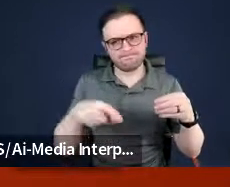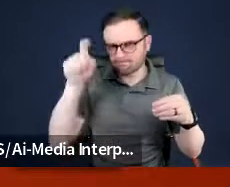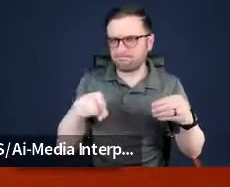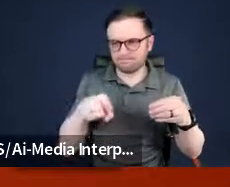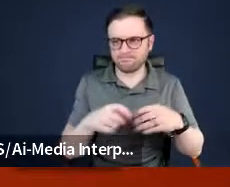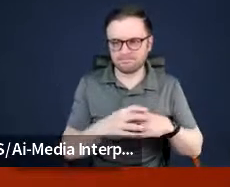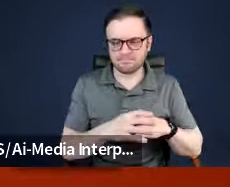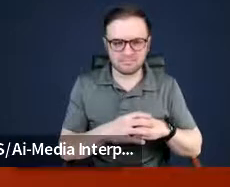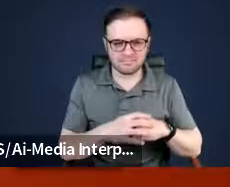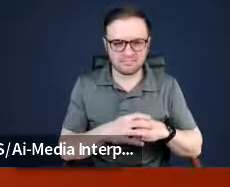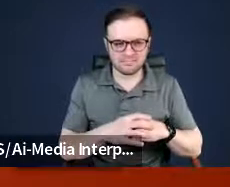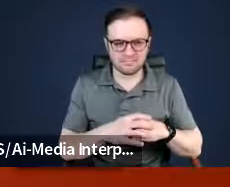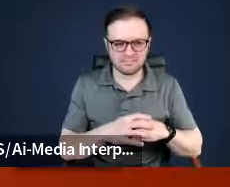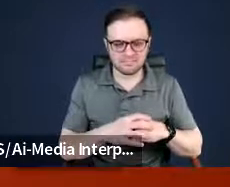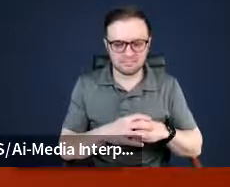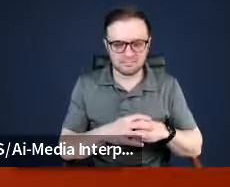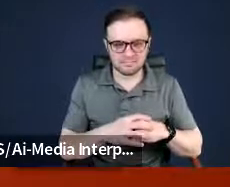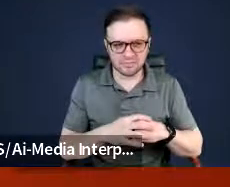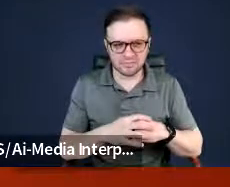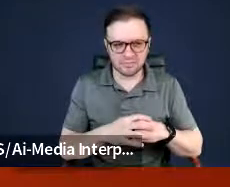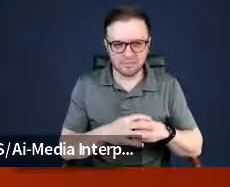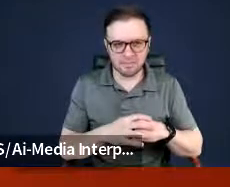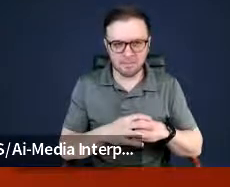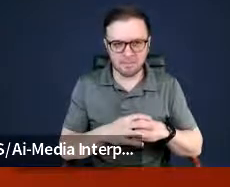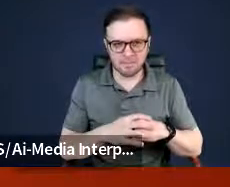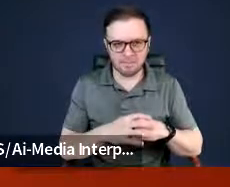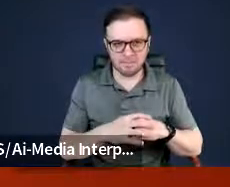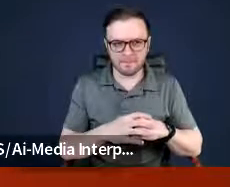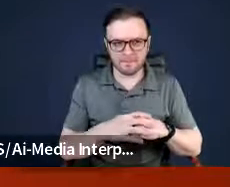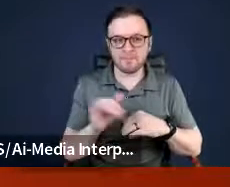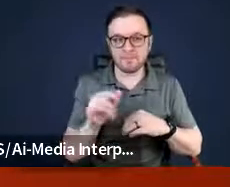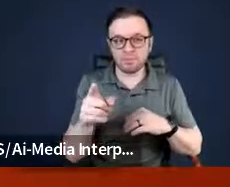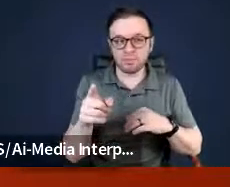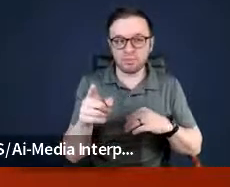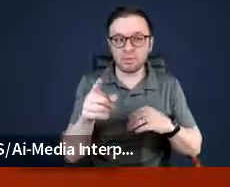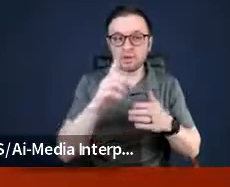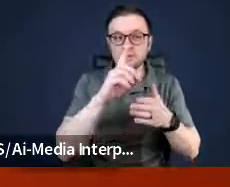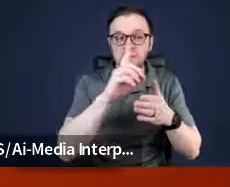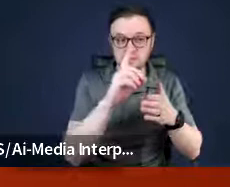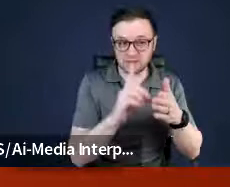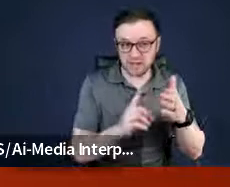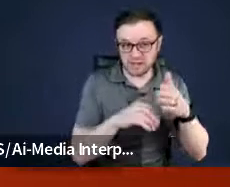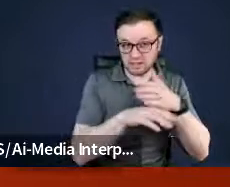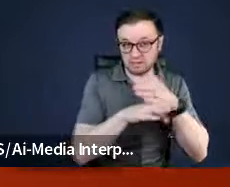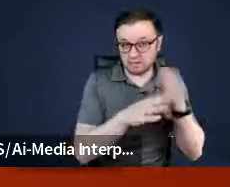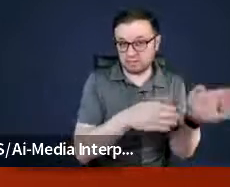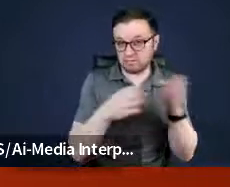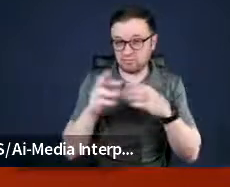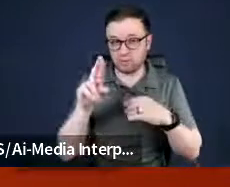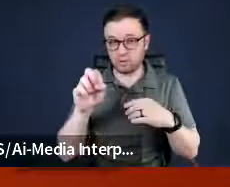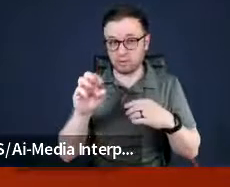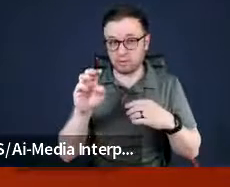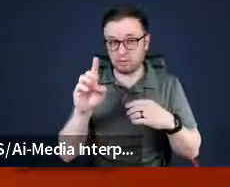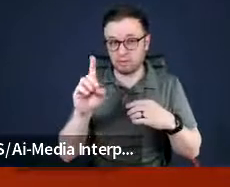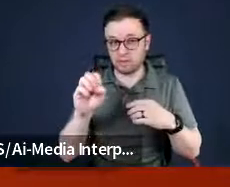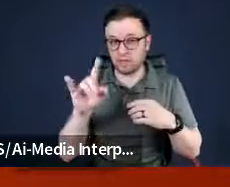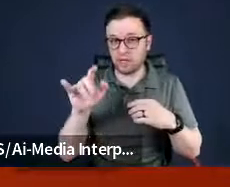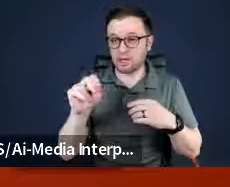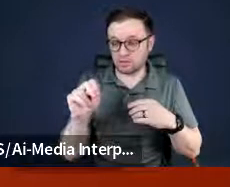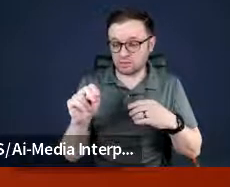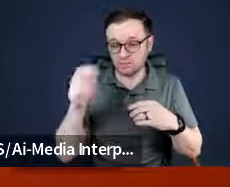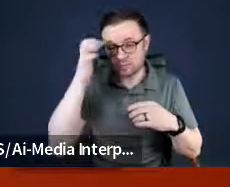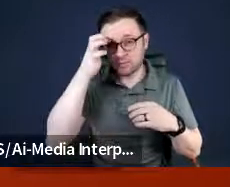and we need to make sure technology solutions are accessible for everyone and there is no wiggle room on this.